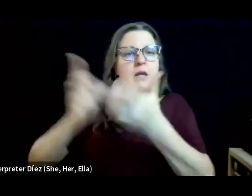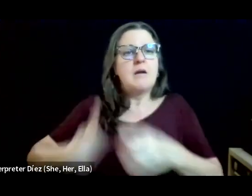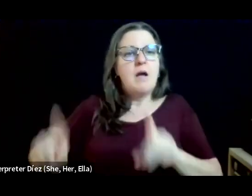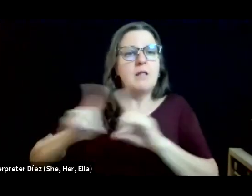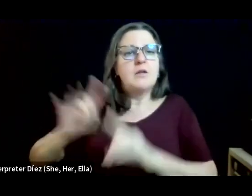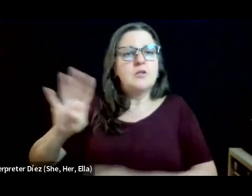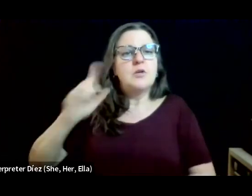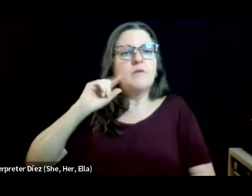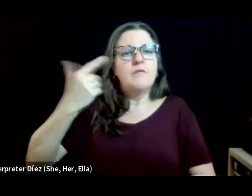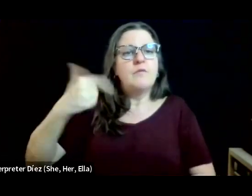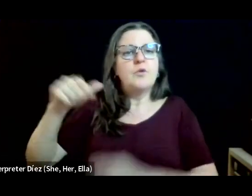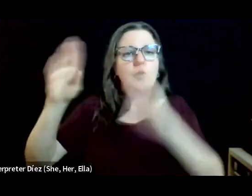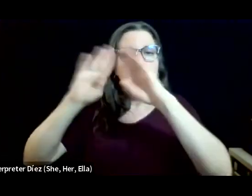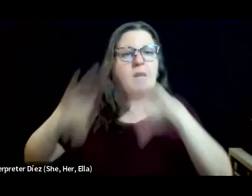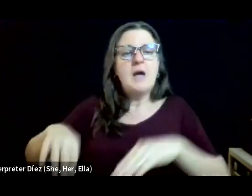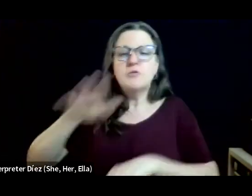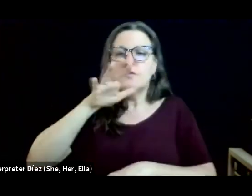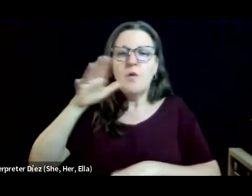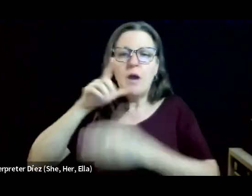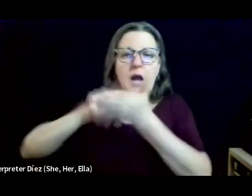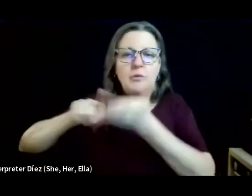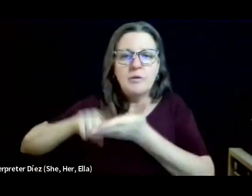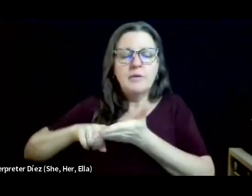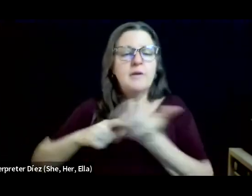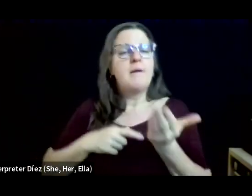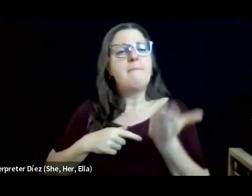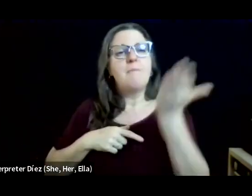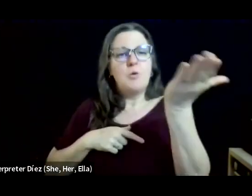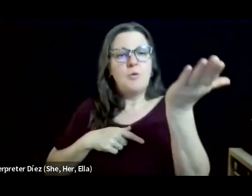So moved. [Second.] Okay. Any discussion?